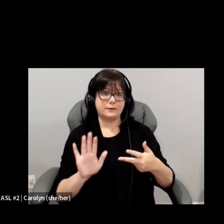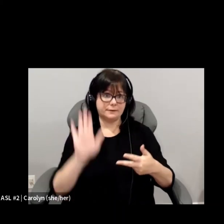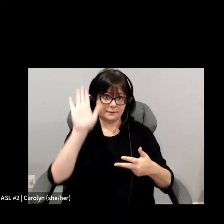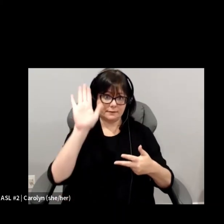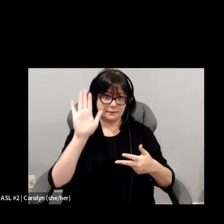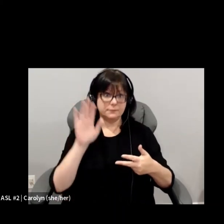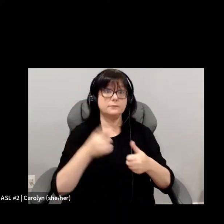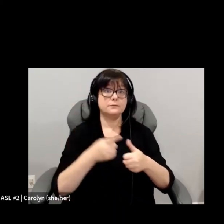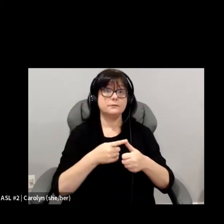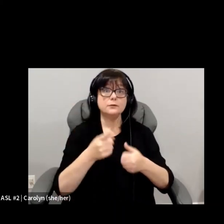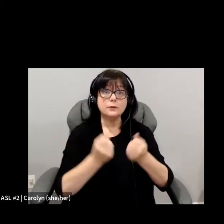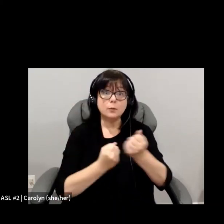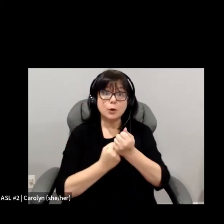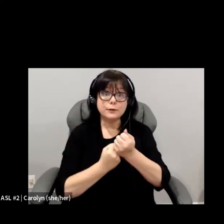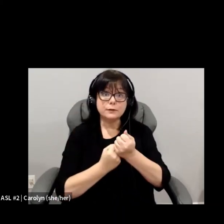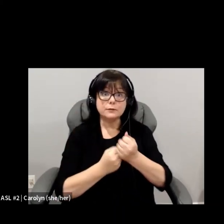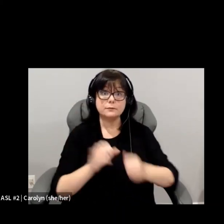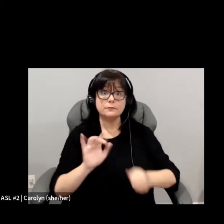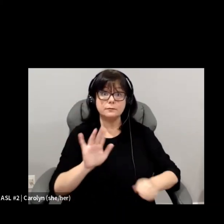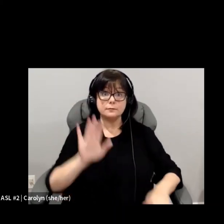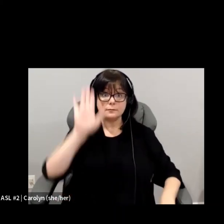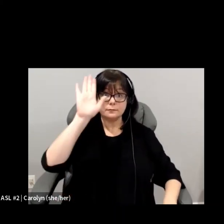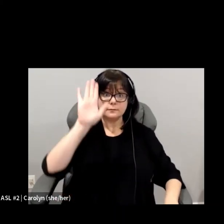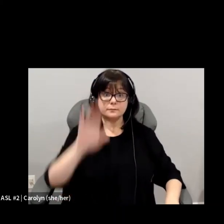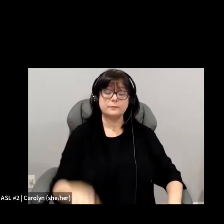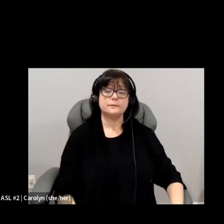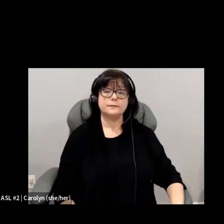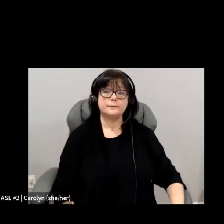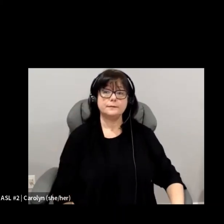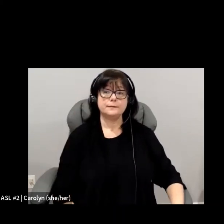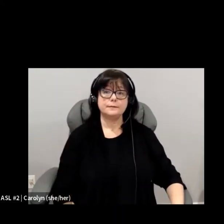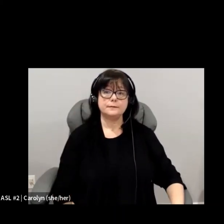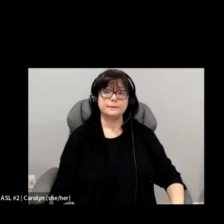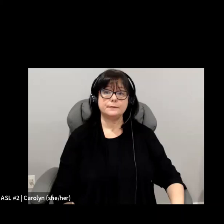ARE YOU IN FAVOUR?